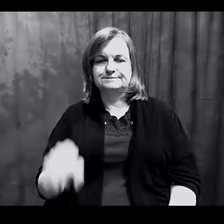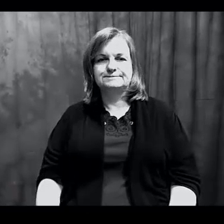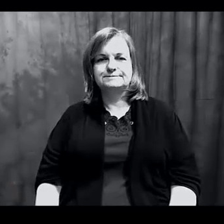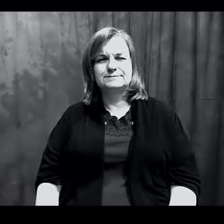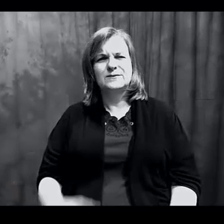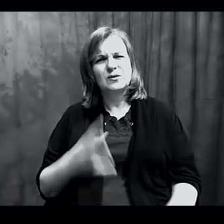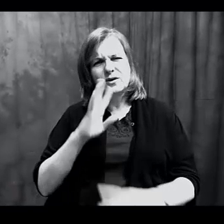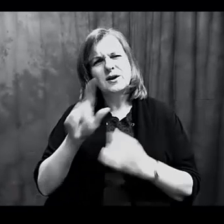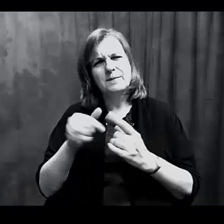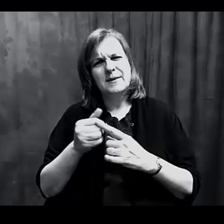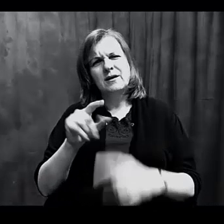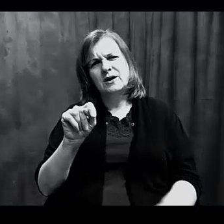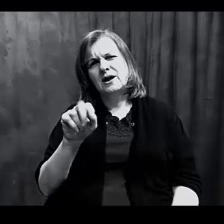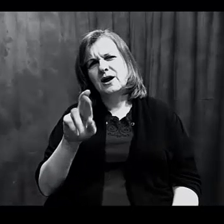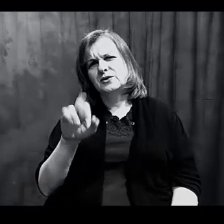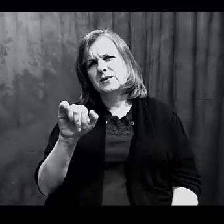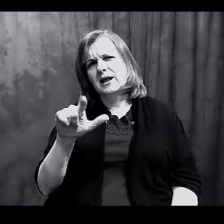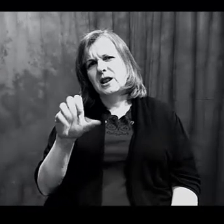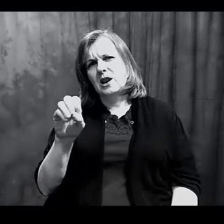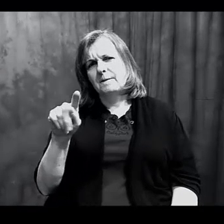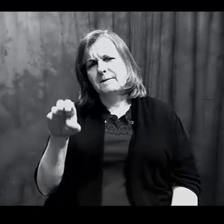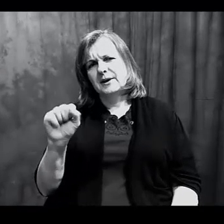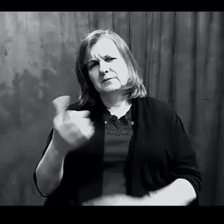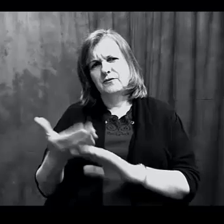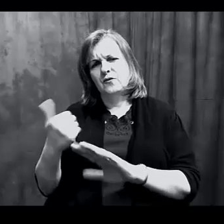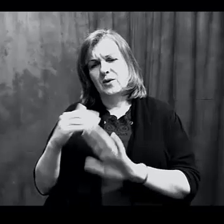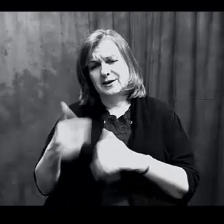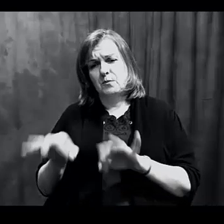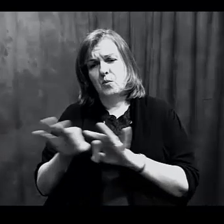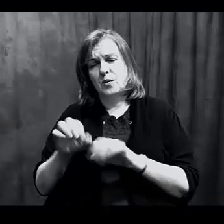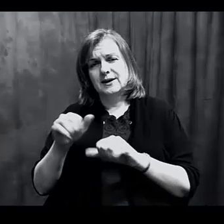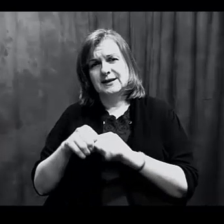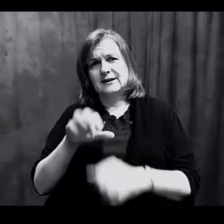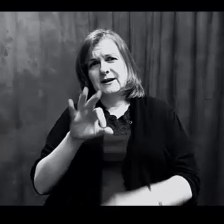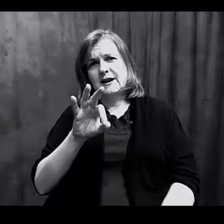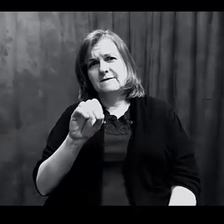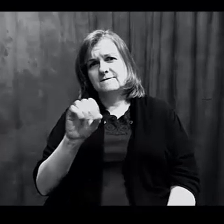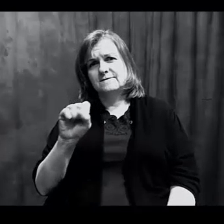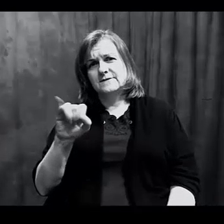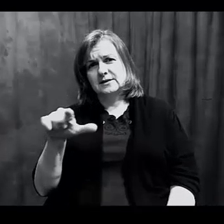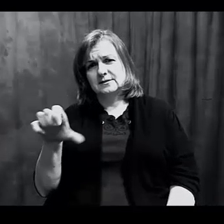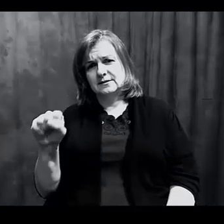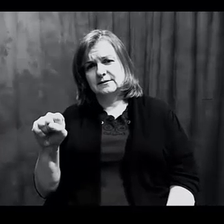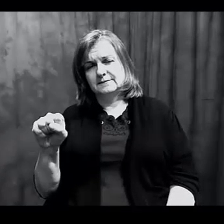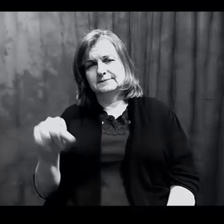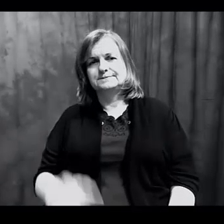in particular we are going to focus on Uniramia which gives us of bugs were gonna look at